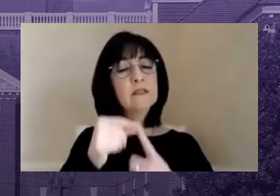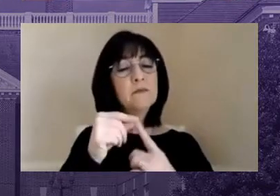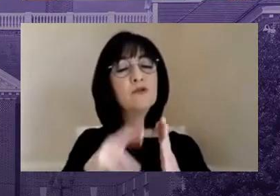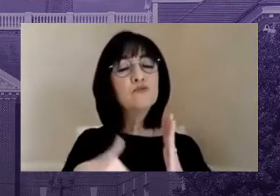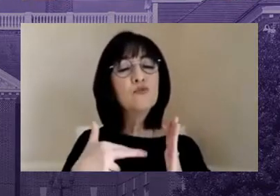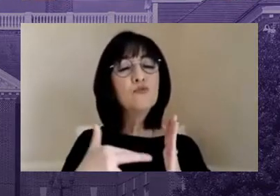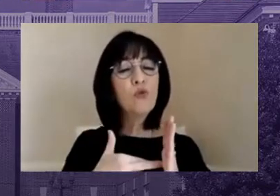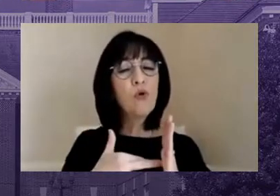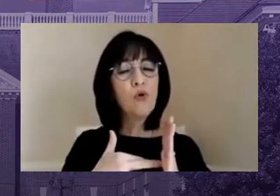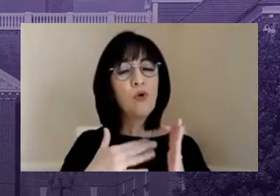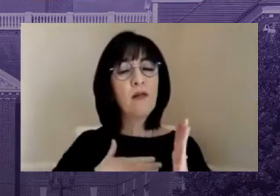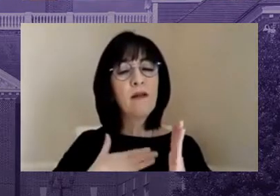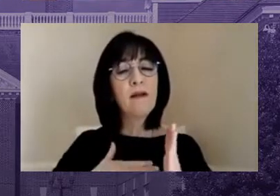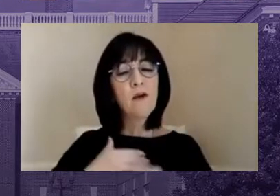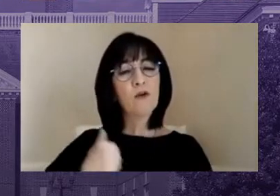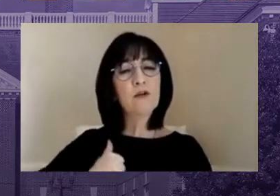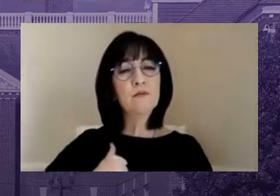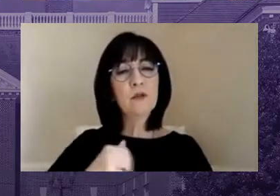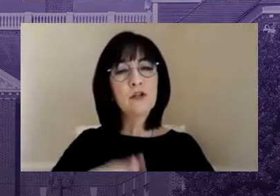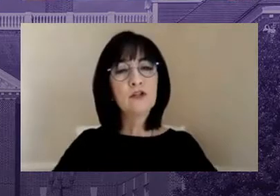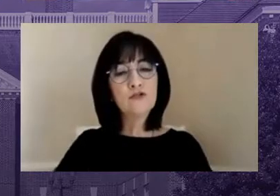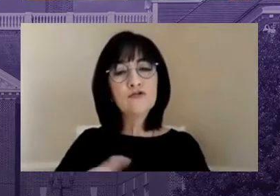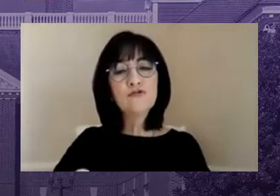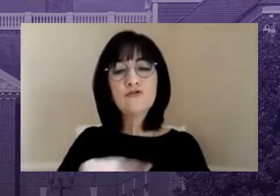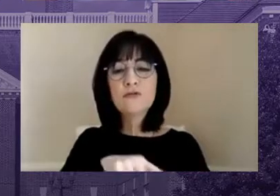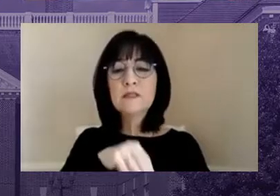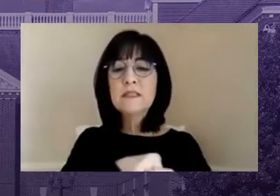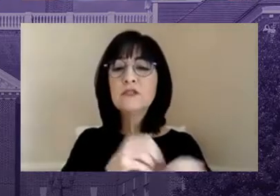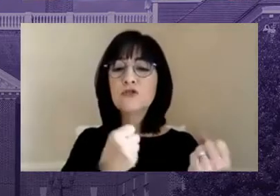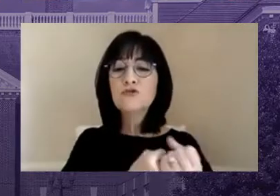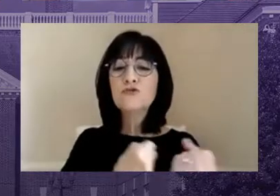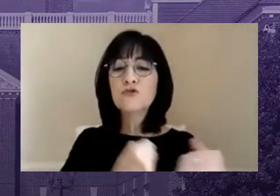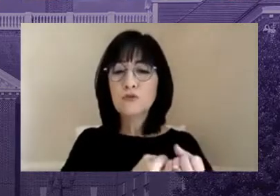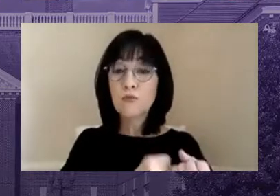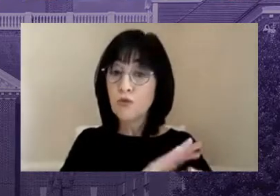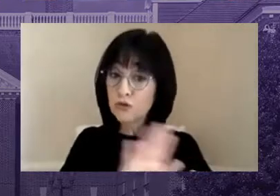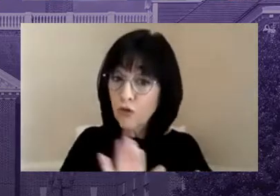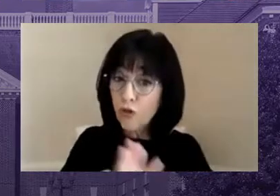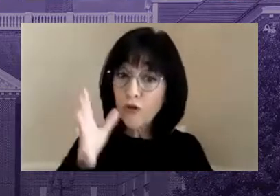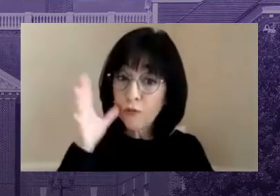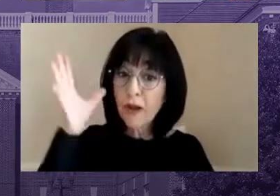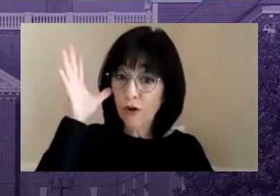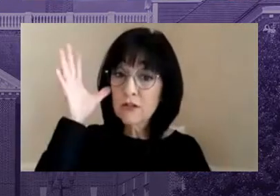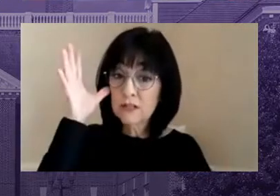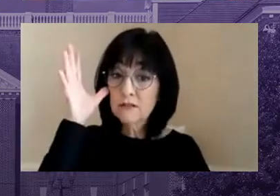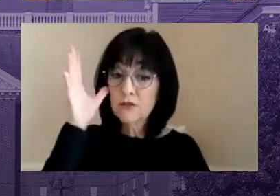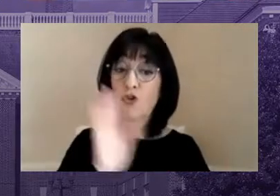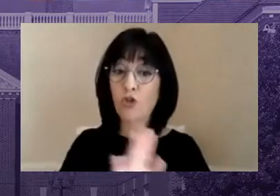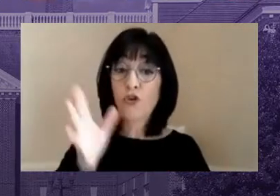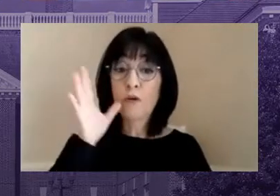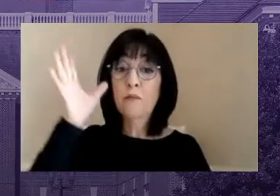our military children play in supporting their parents who have volunteered to serve our